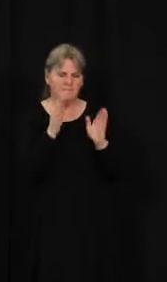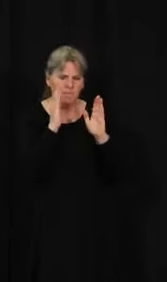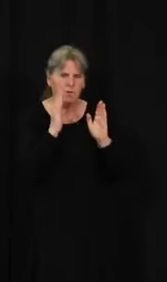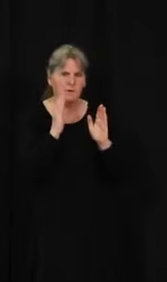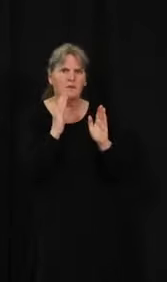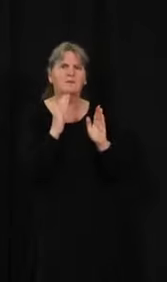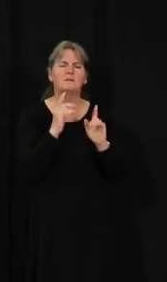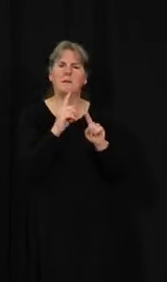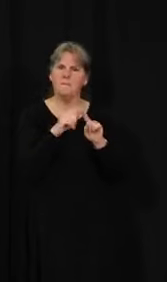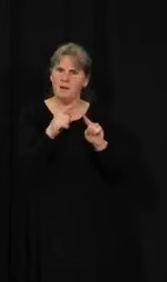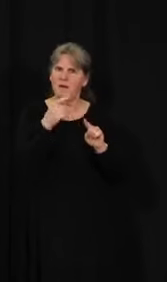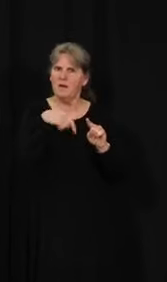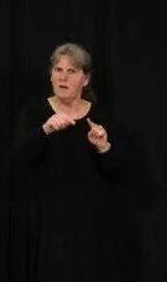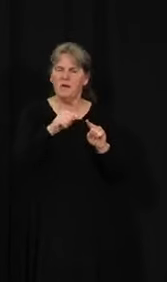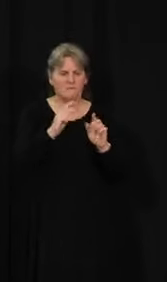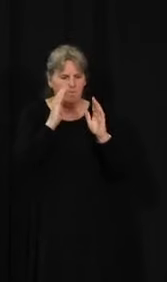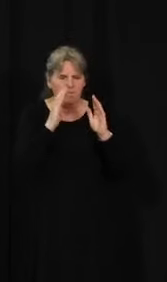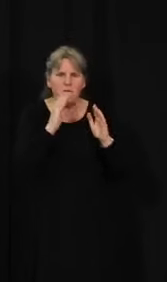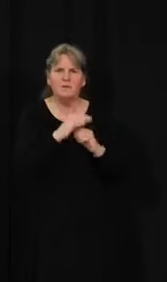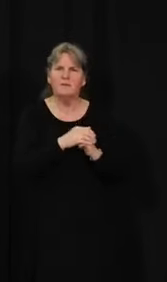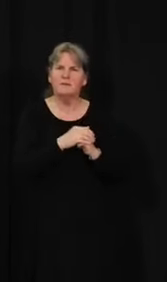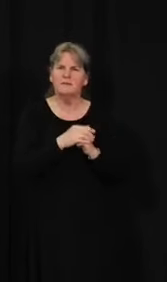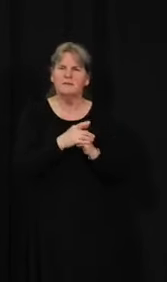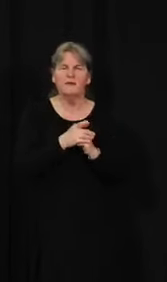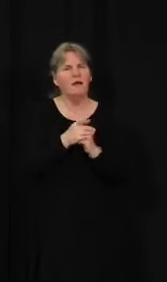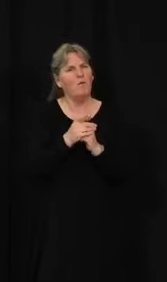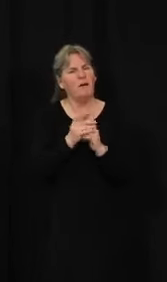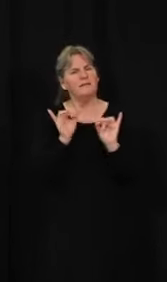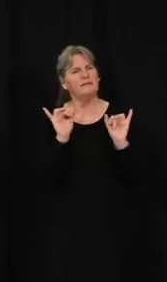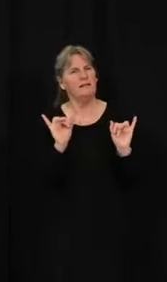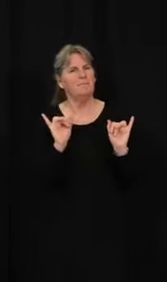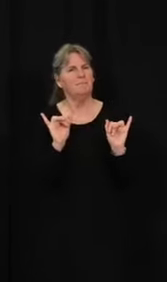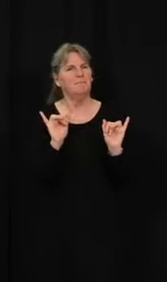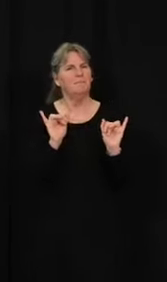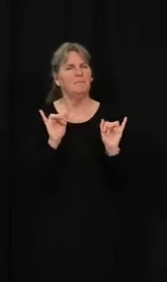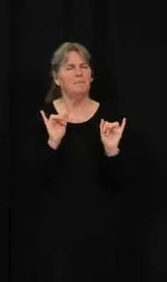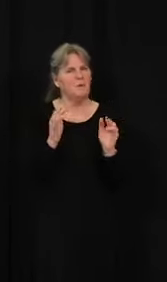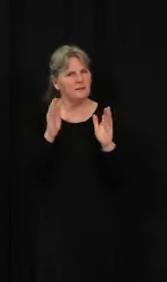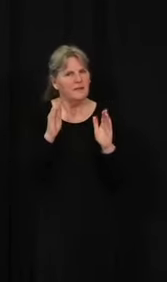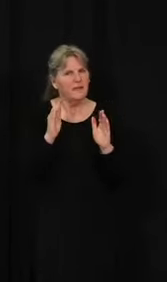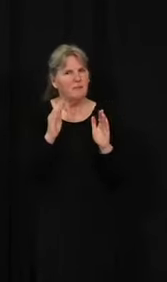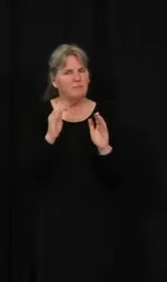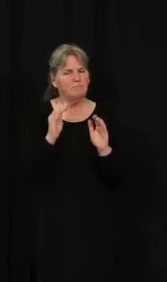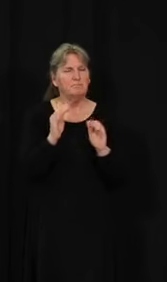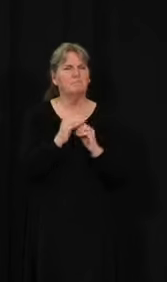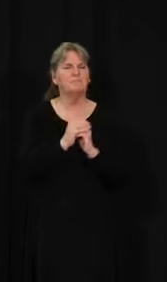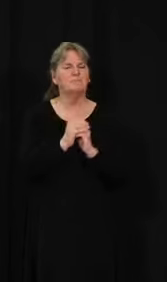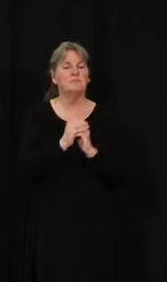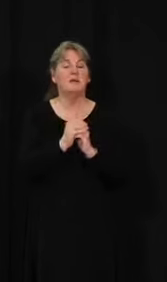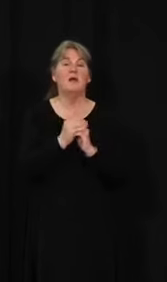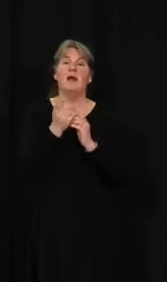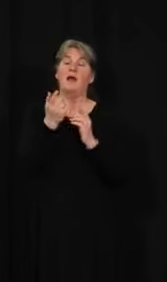level where COVID is hardly visible. Who does not want to keep it that way? When we look to recovery, our